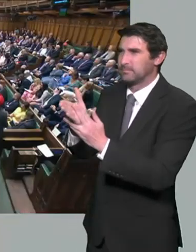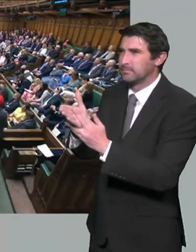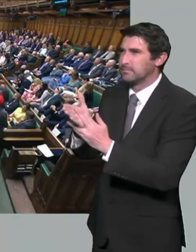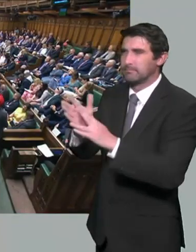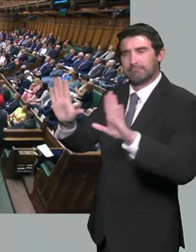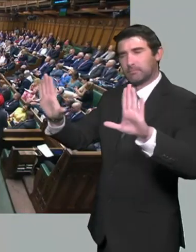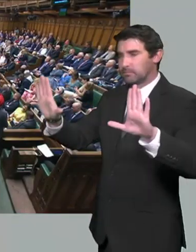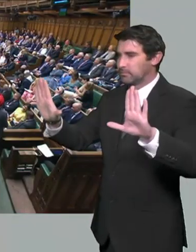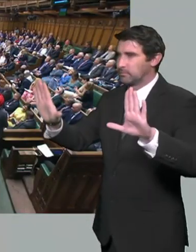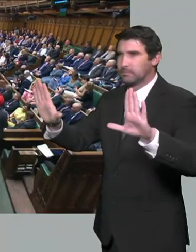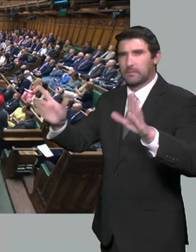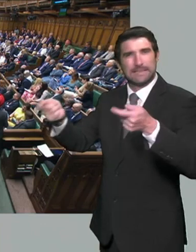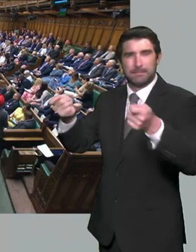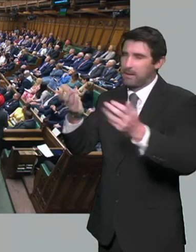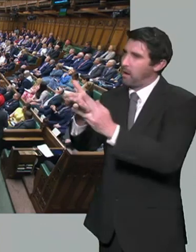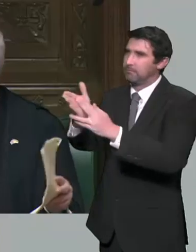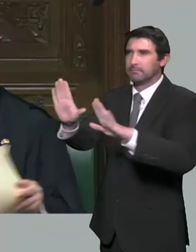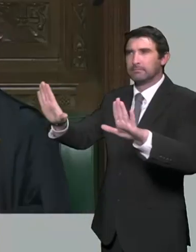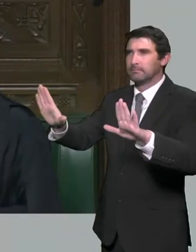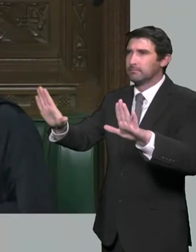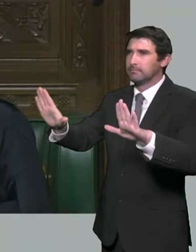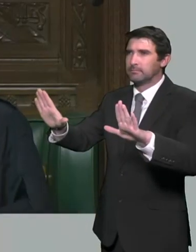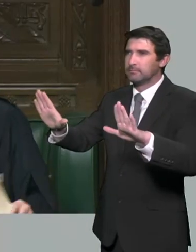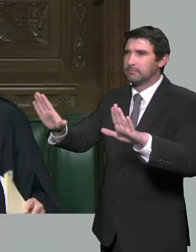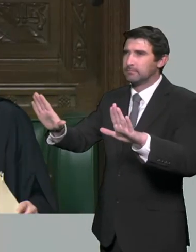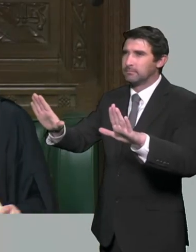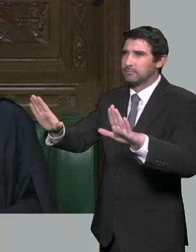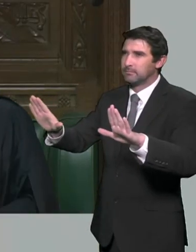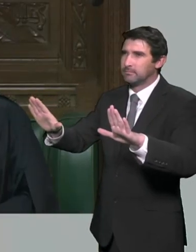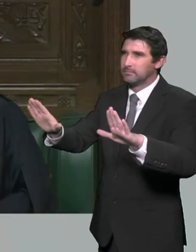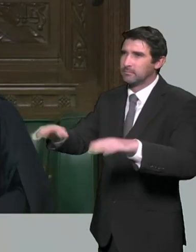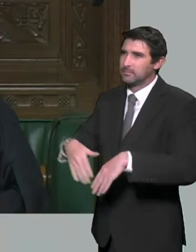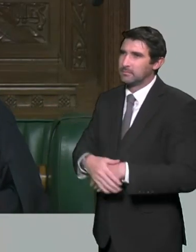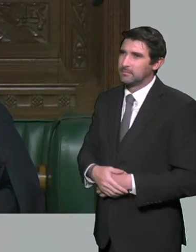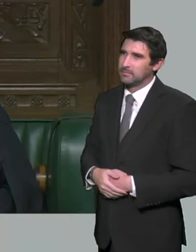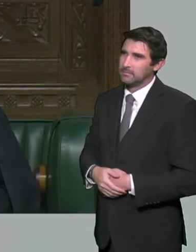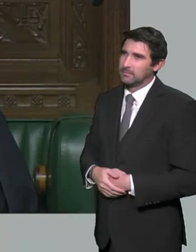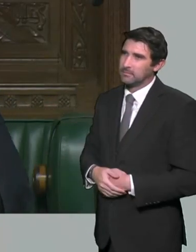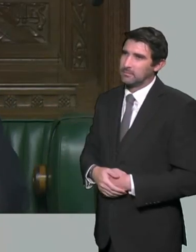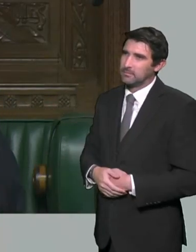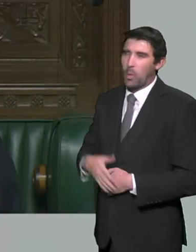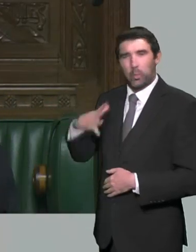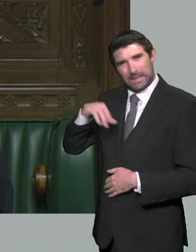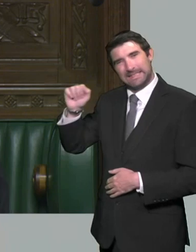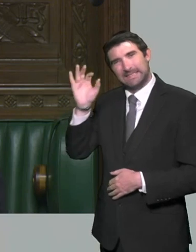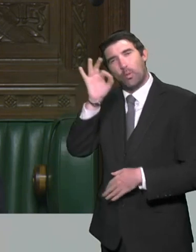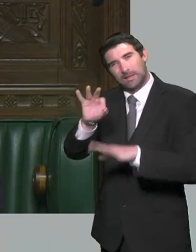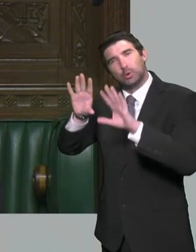tackle— Mr Speaker Order. I think we need to get to the end of the question, but I will just remind hon.